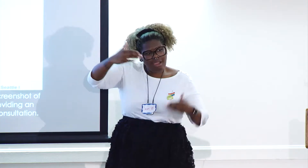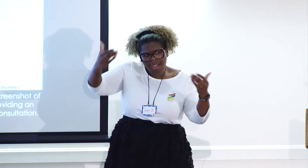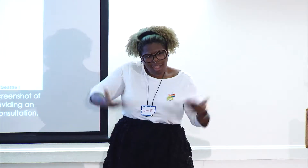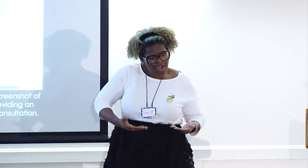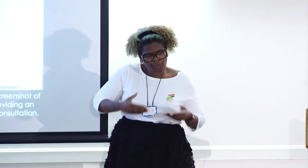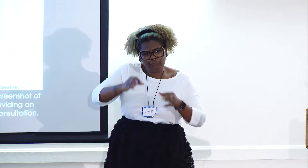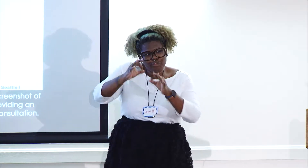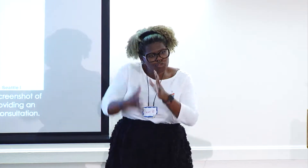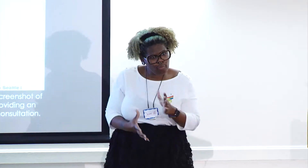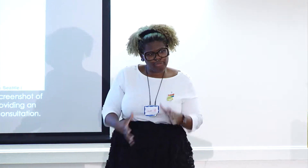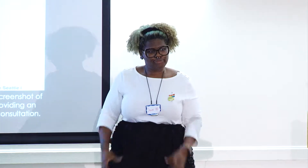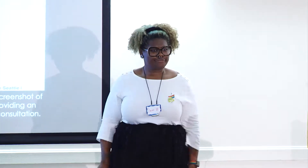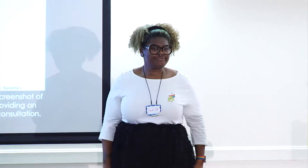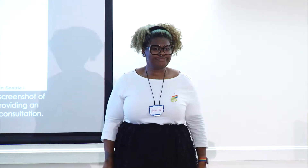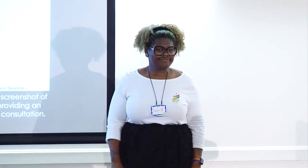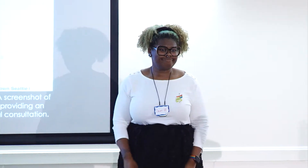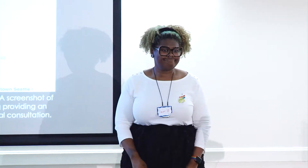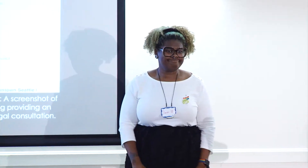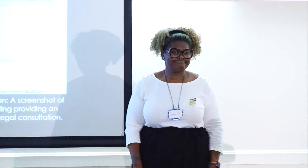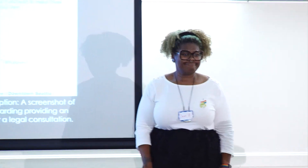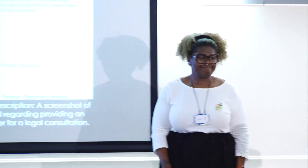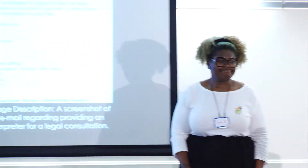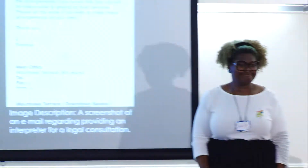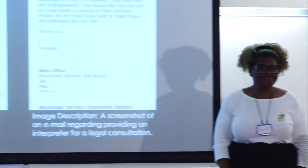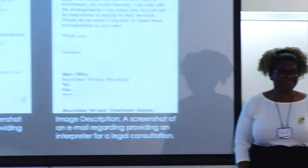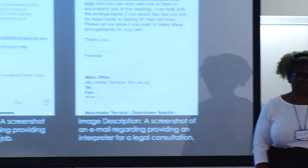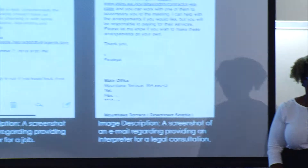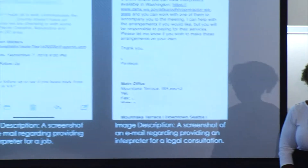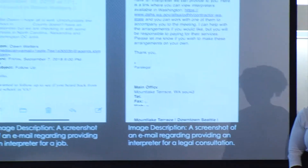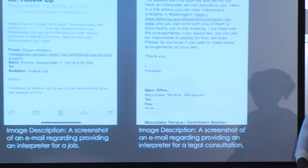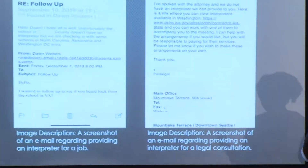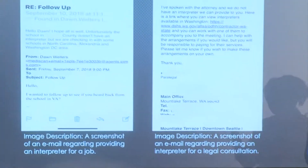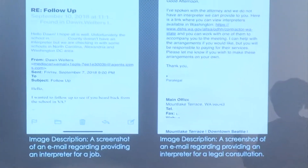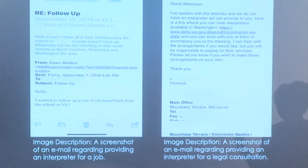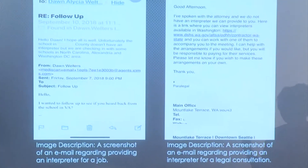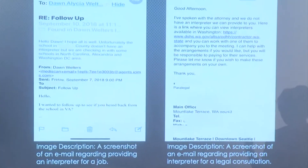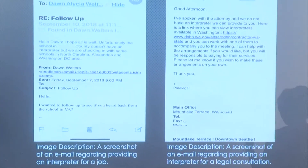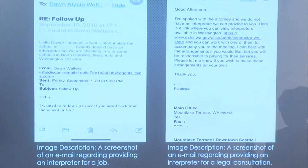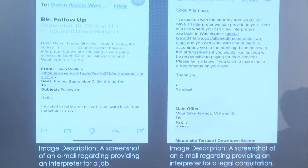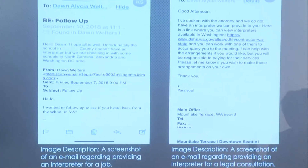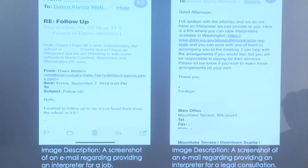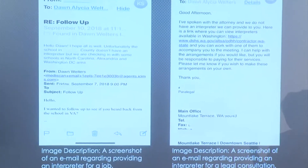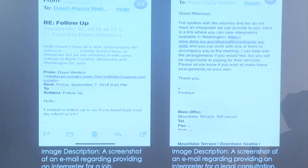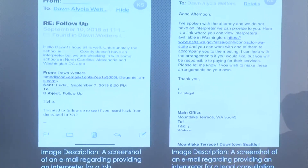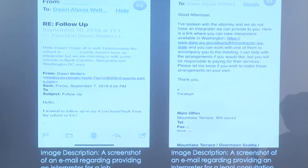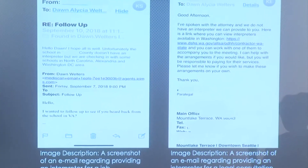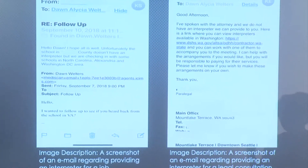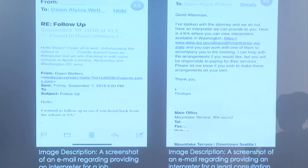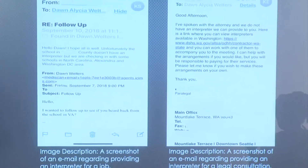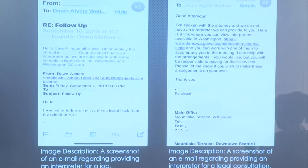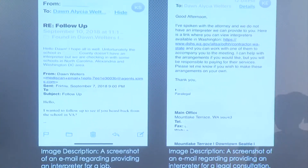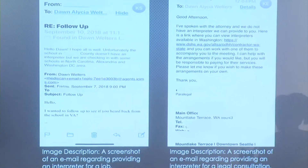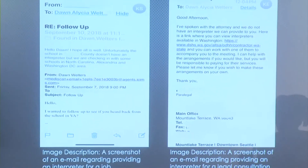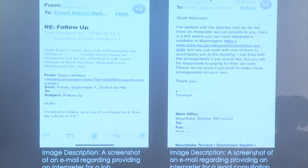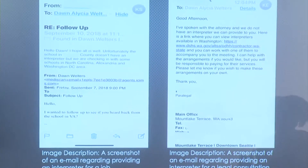And the disability rights lawyer told me, mm, we're not going to hire an interpreter. Can you imagine that?